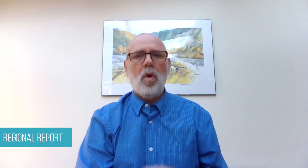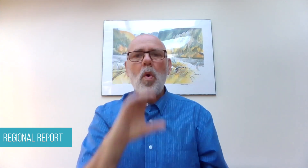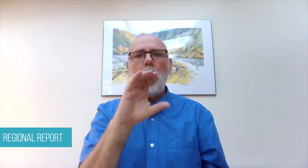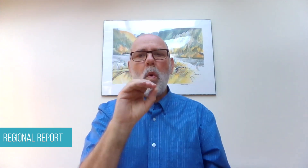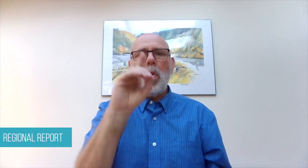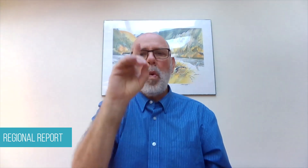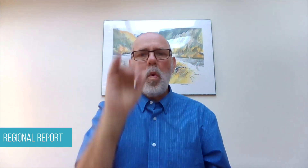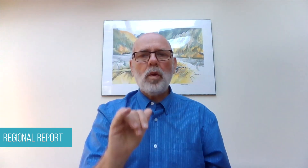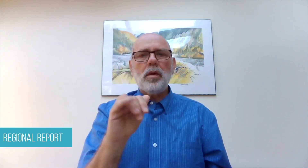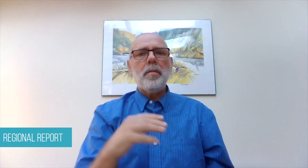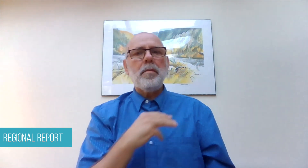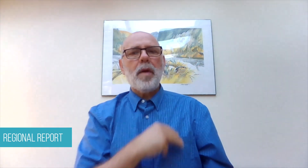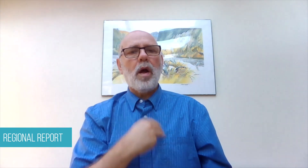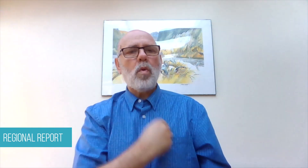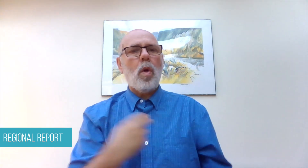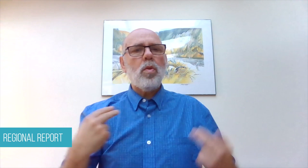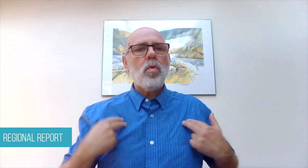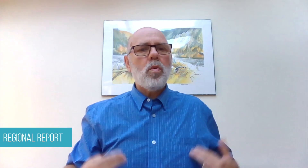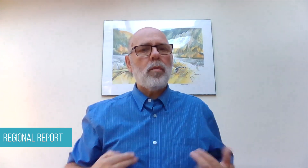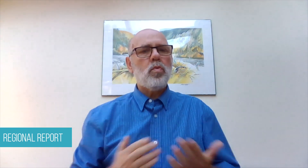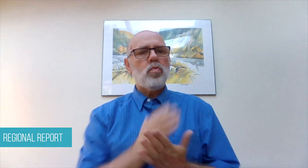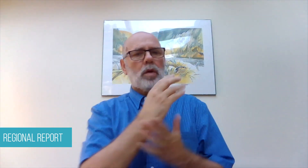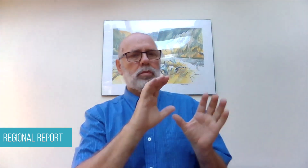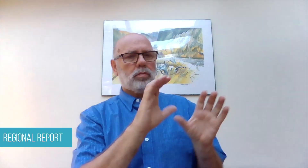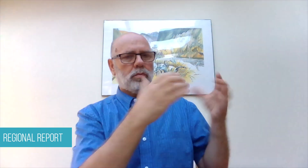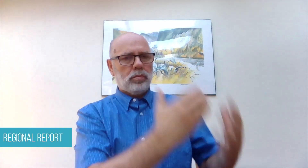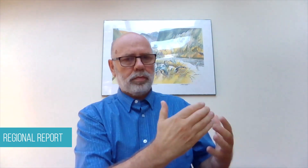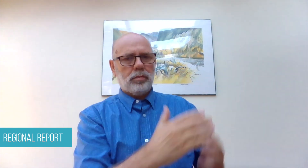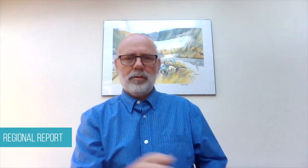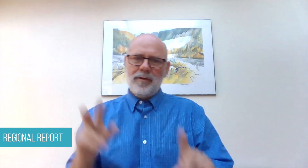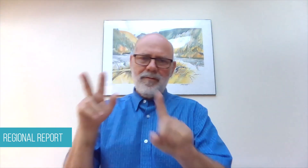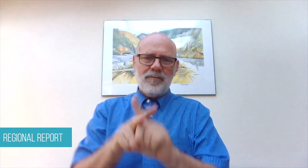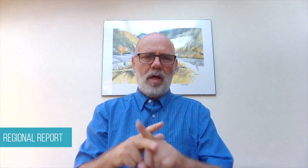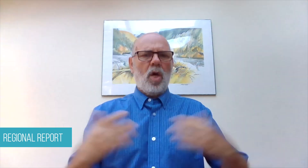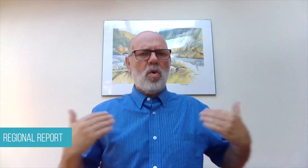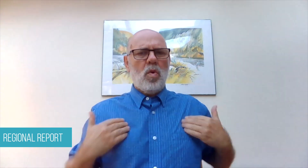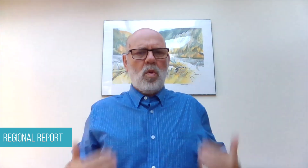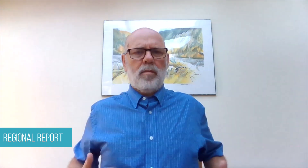Rights Commission filed a human rights complaint against